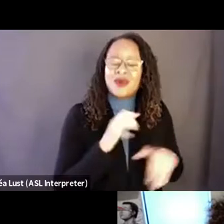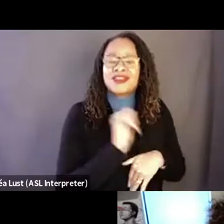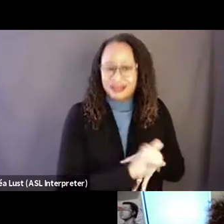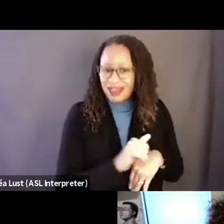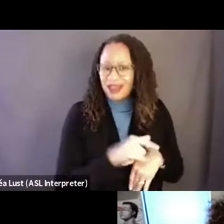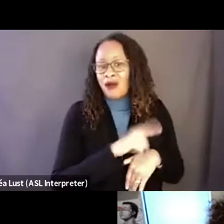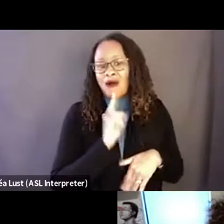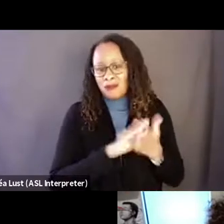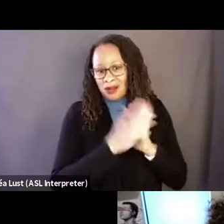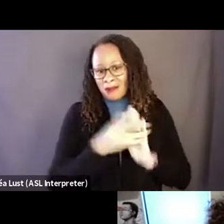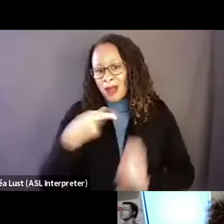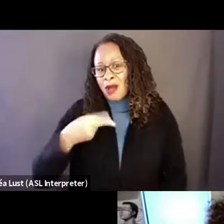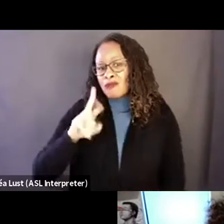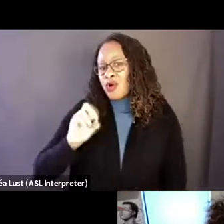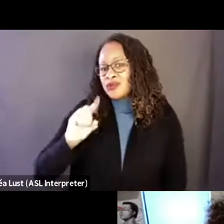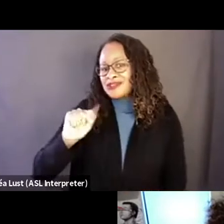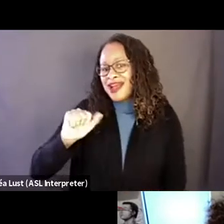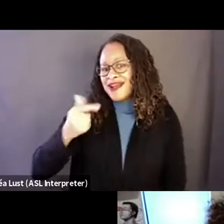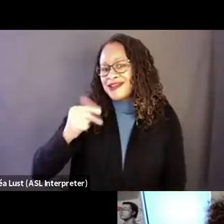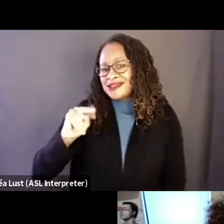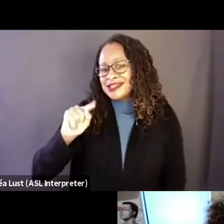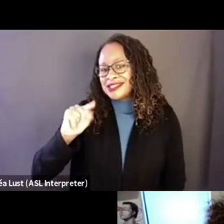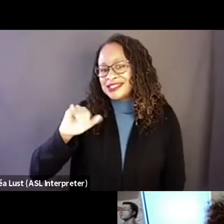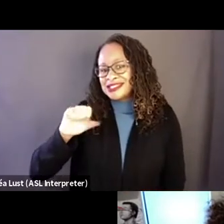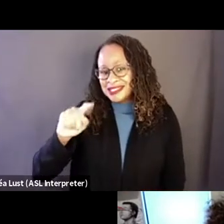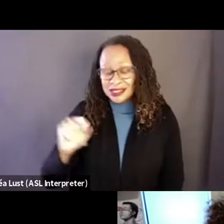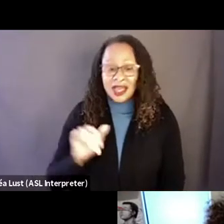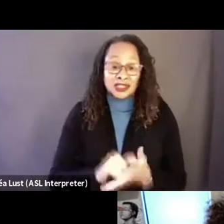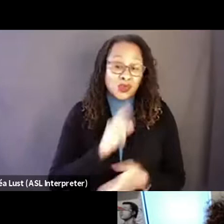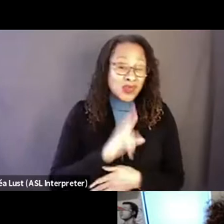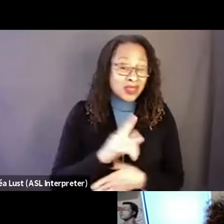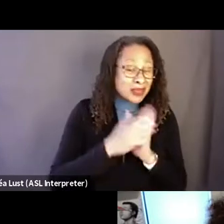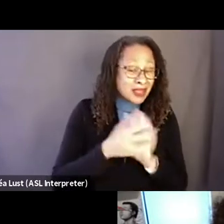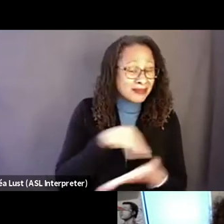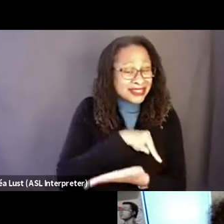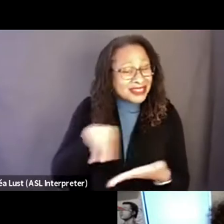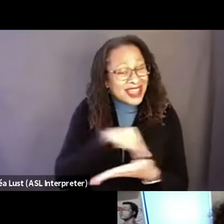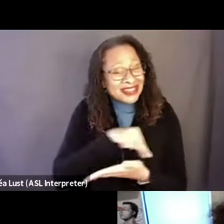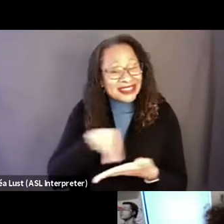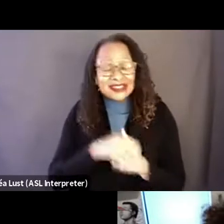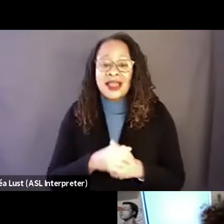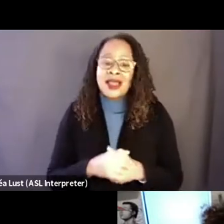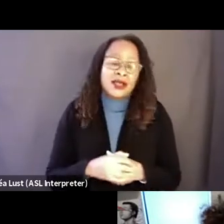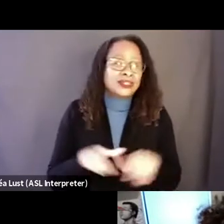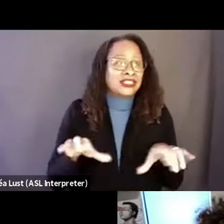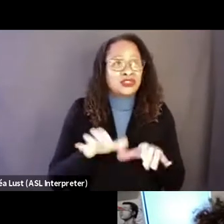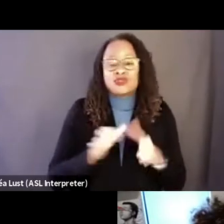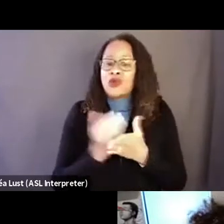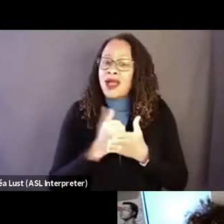So, that was a kind of a dance that we were doing all along throughout production and through the editing.